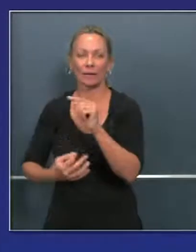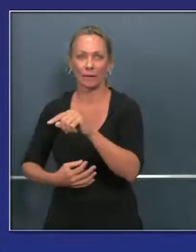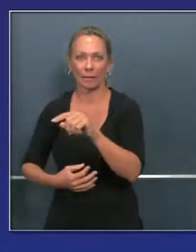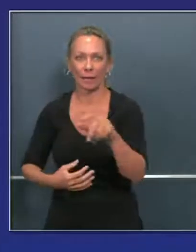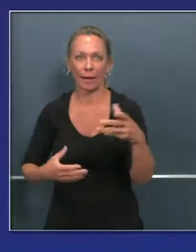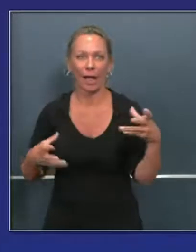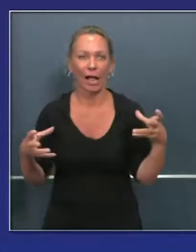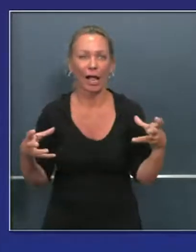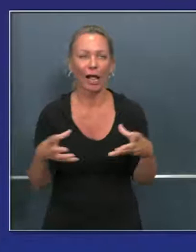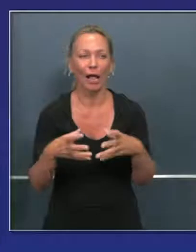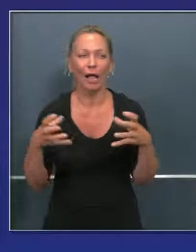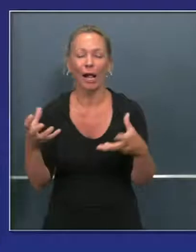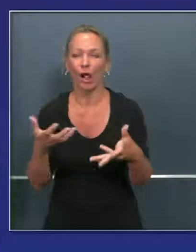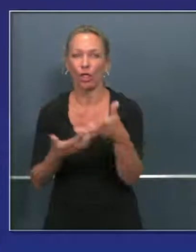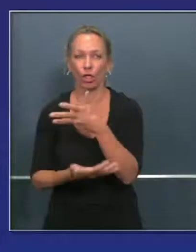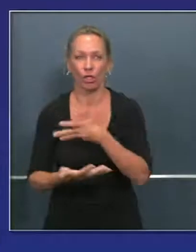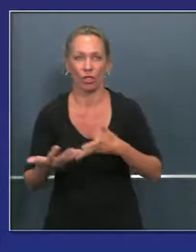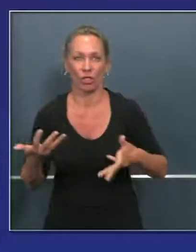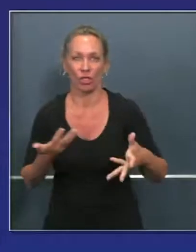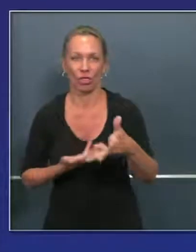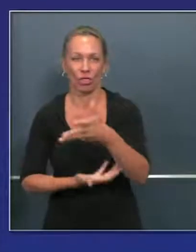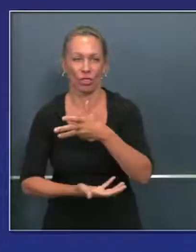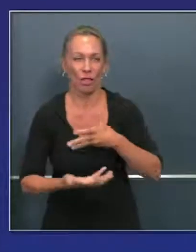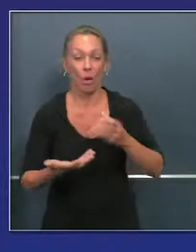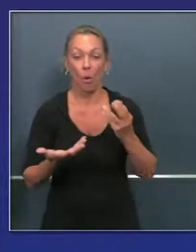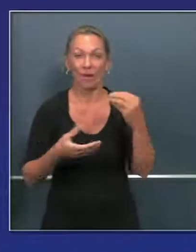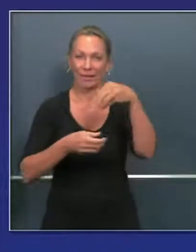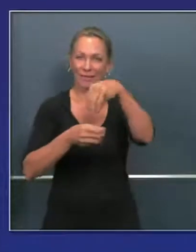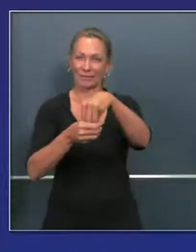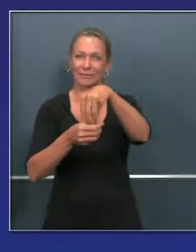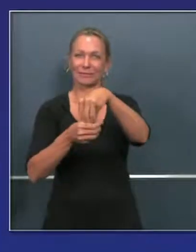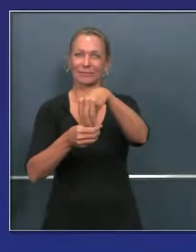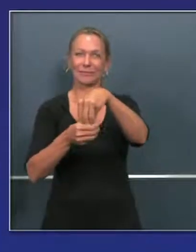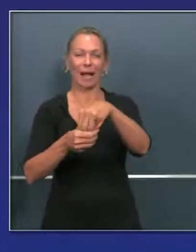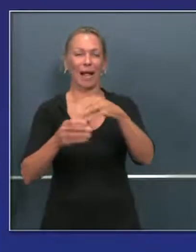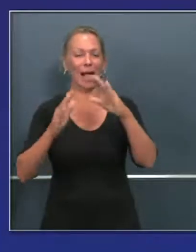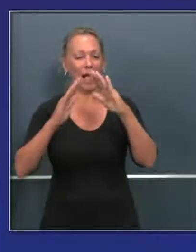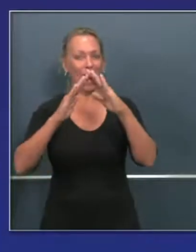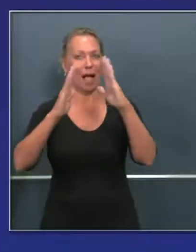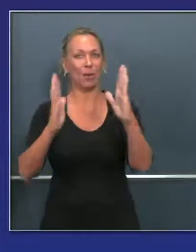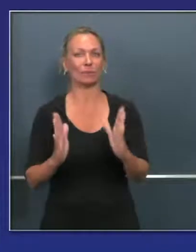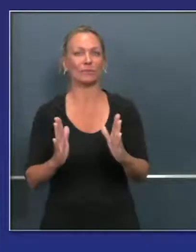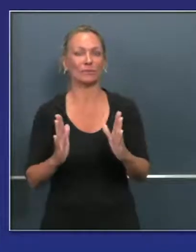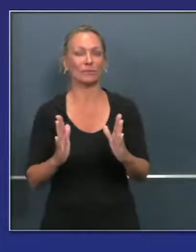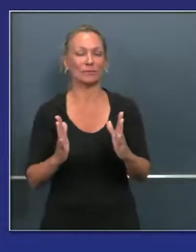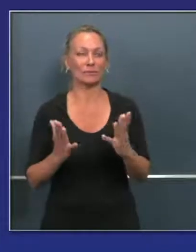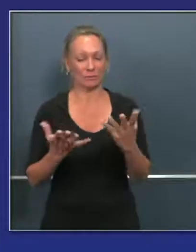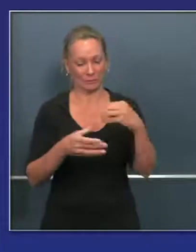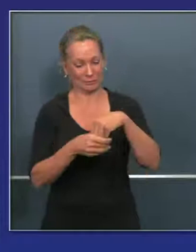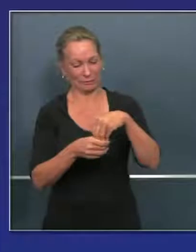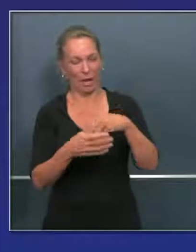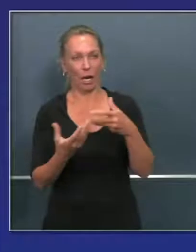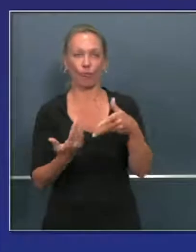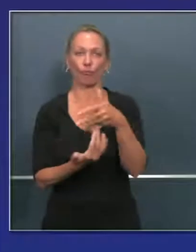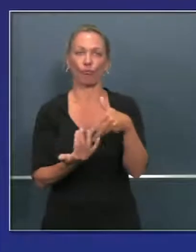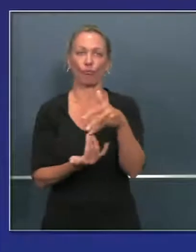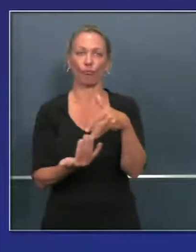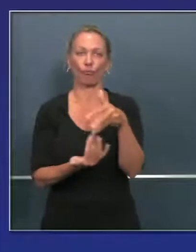coverings stain socially distance likely led to outbreaks within families that led to the rise